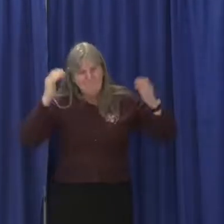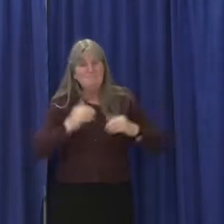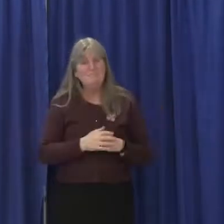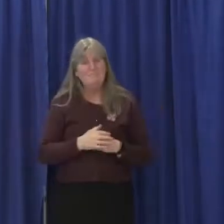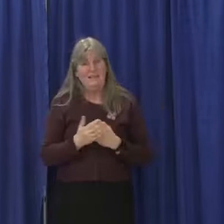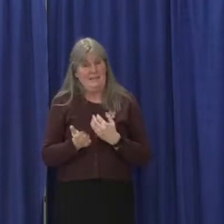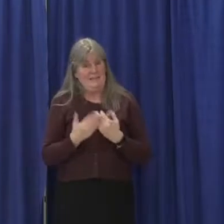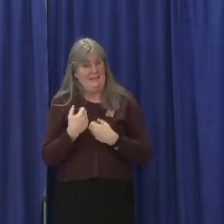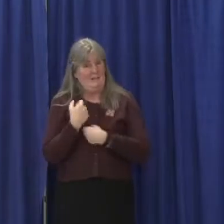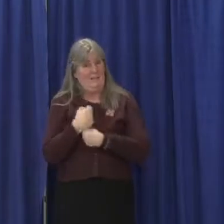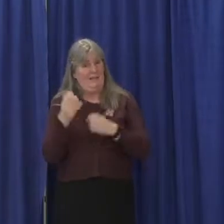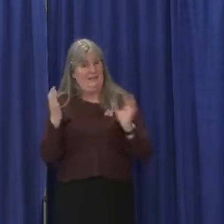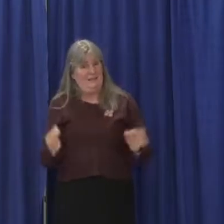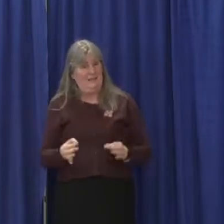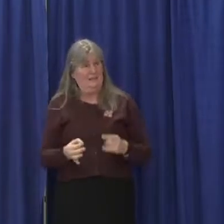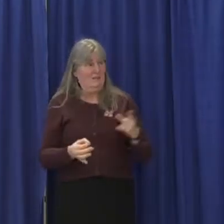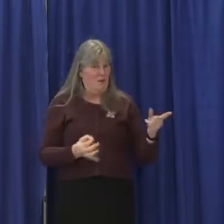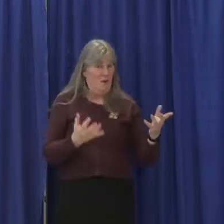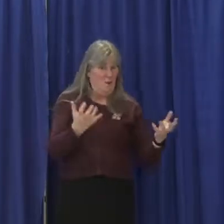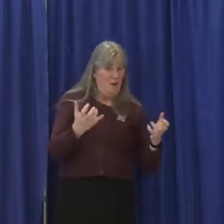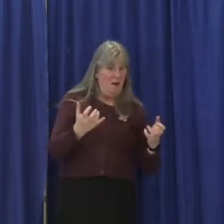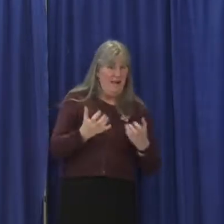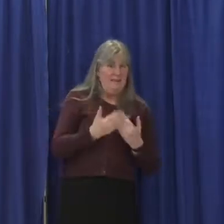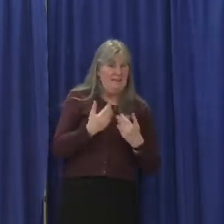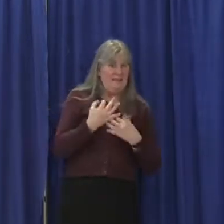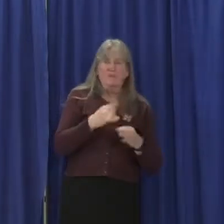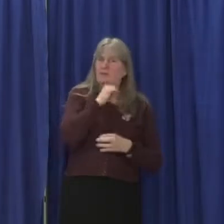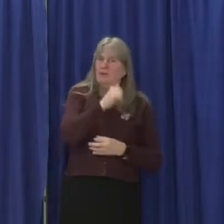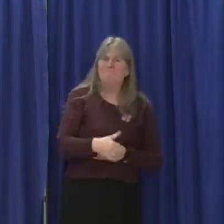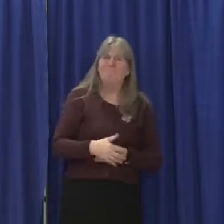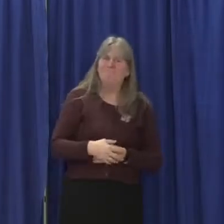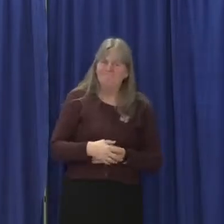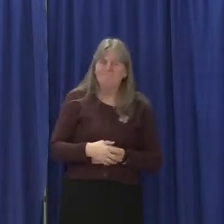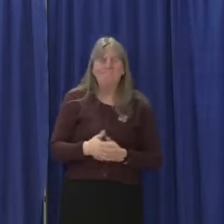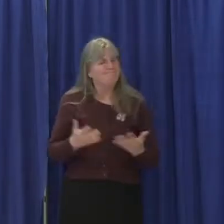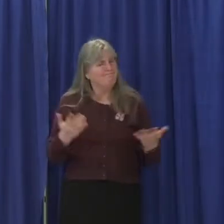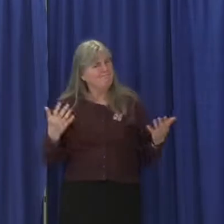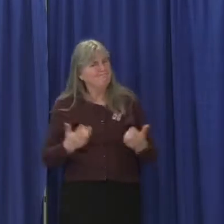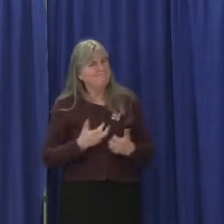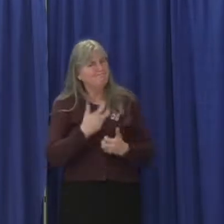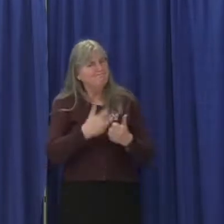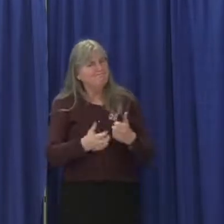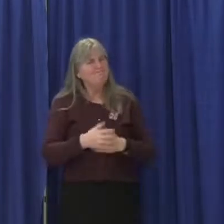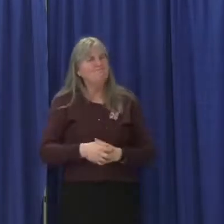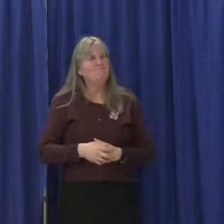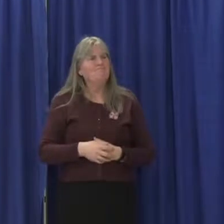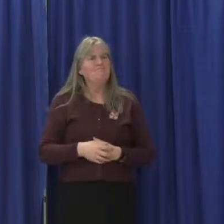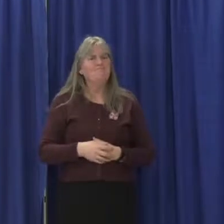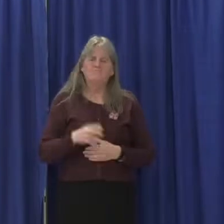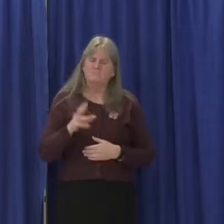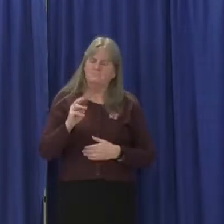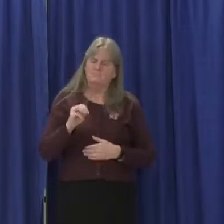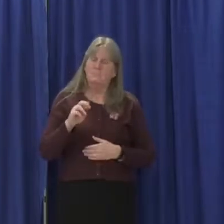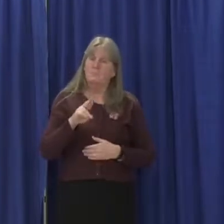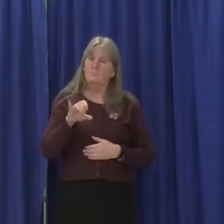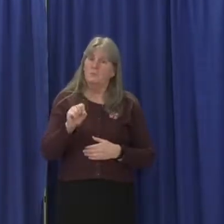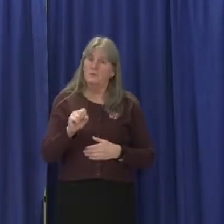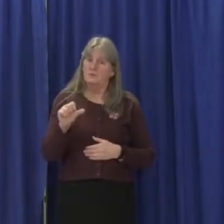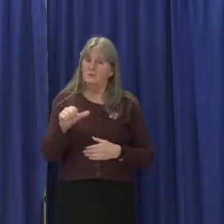decision that Dr Elliott and her team took lightly. Thank you. Morris, do you have a second question?